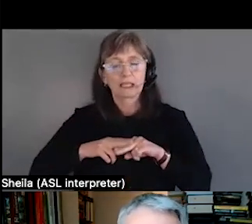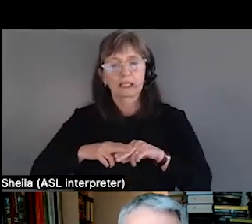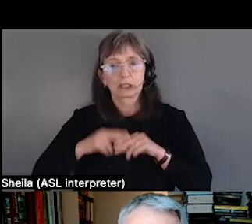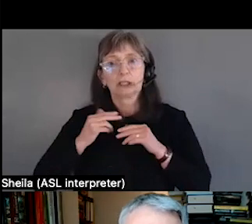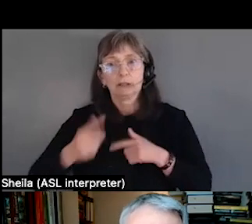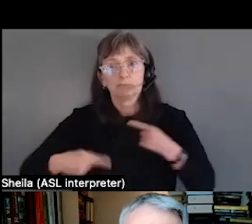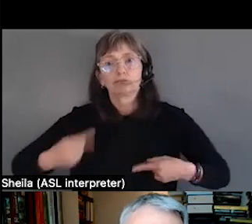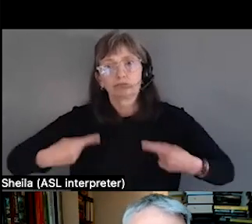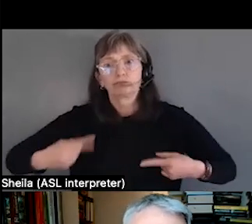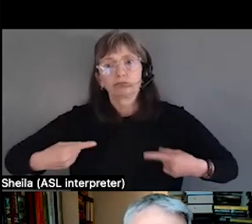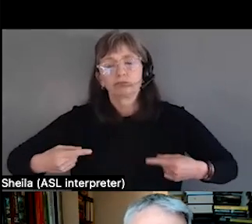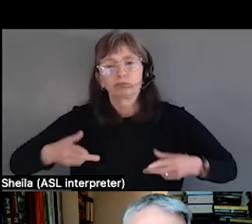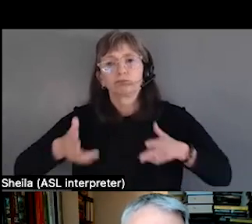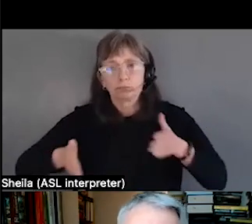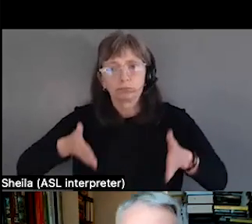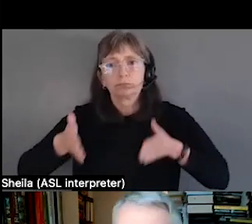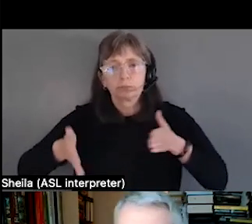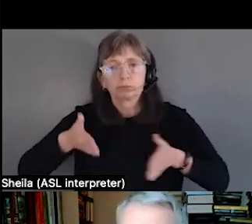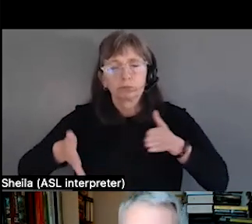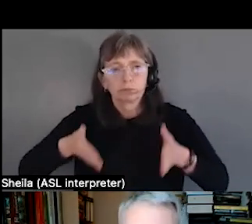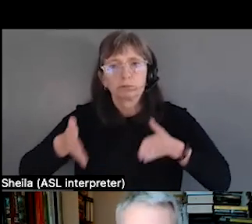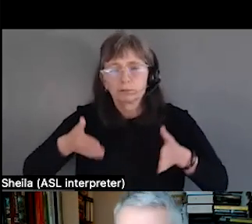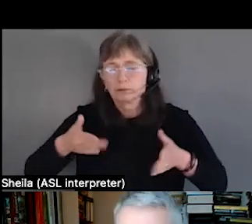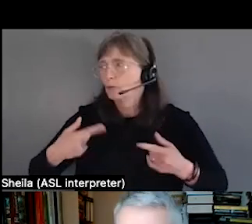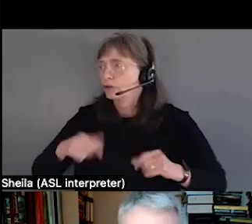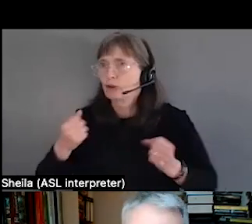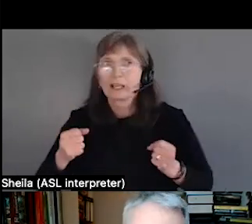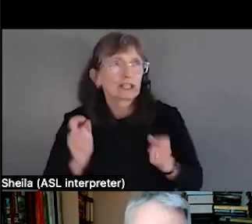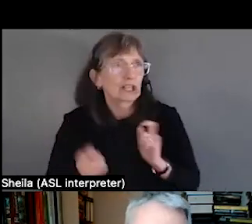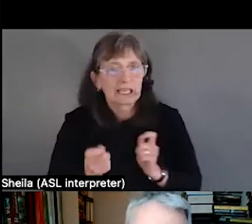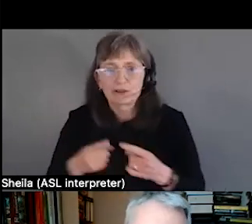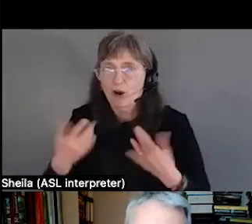change things as they're already in flight. We've already got sort of big back lists that